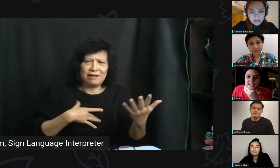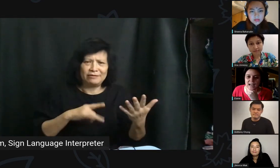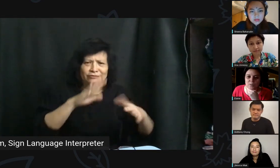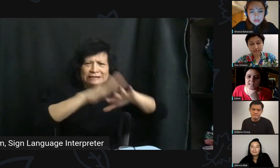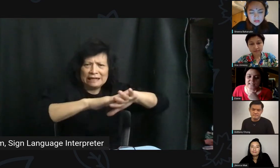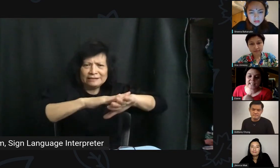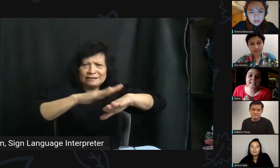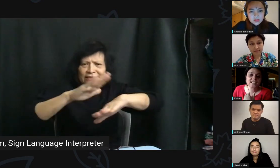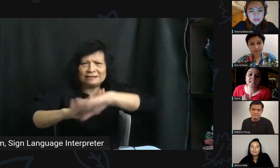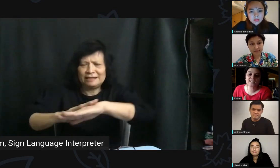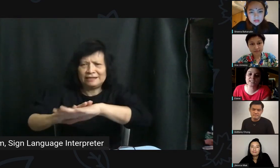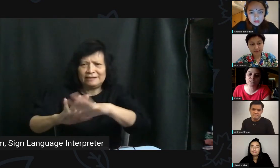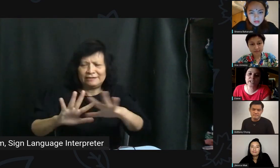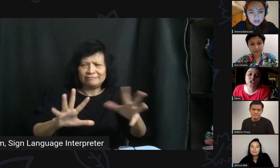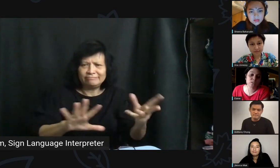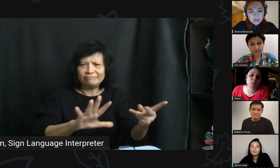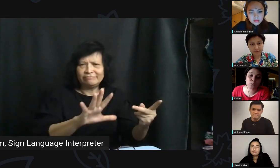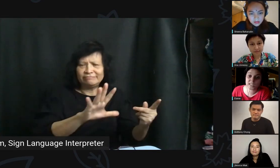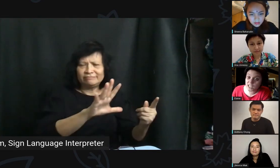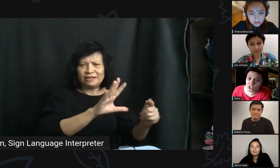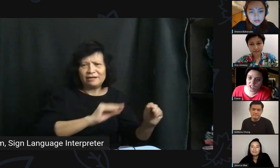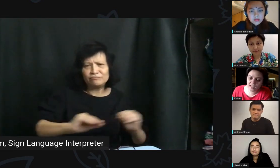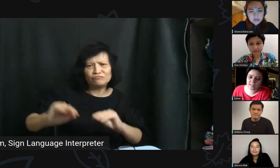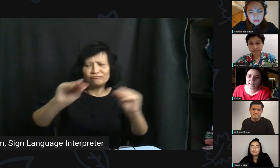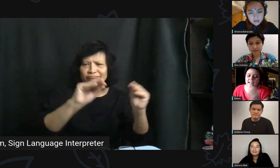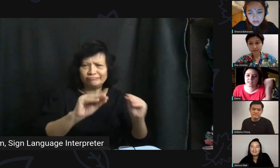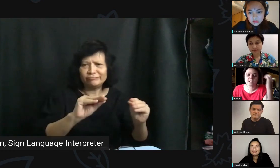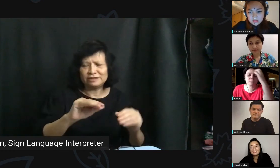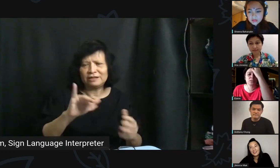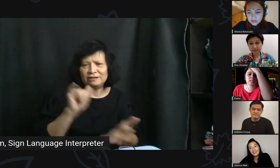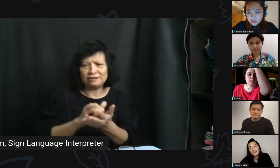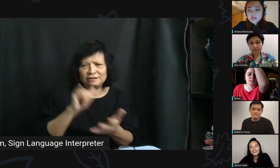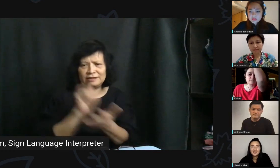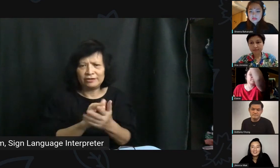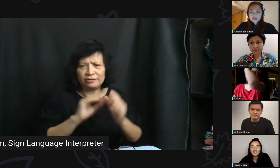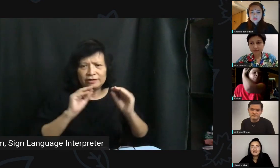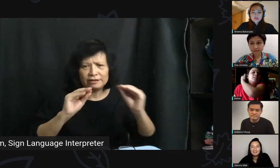and how we need to take this into consideration when we’re teaching and communicating.